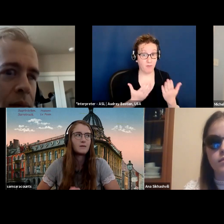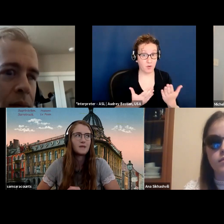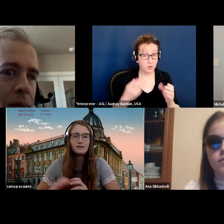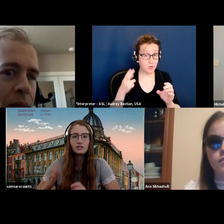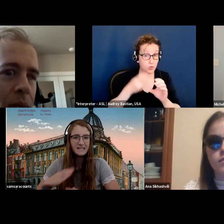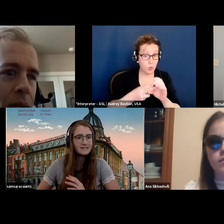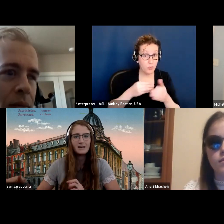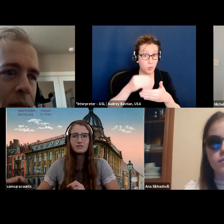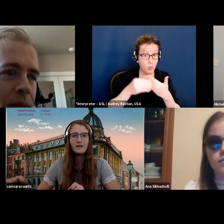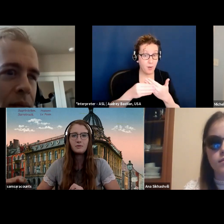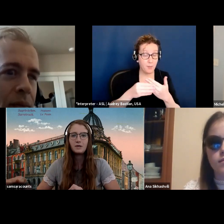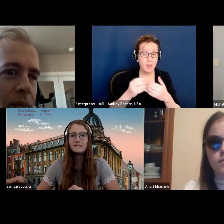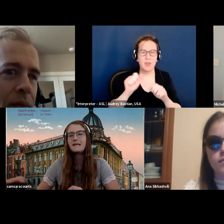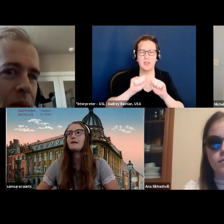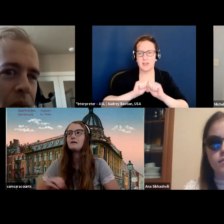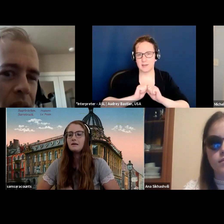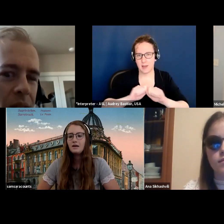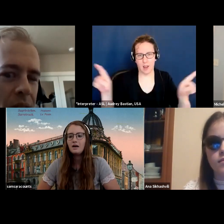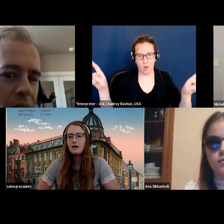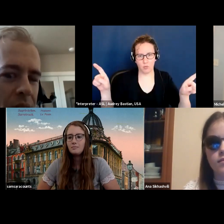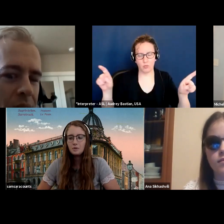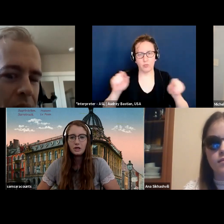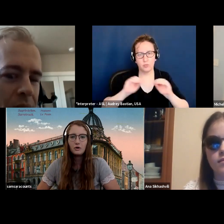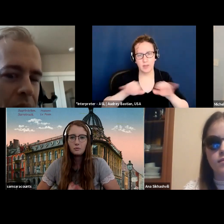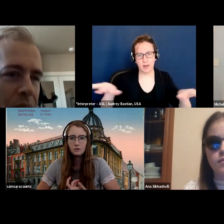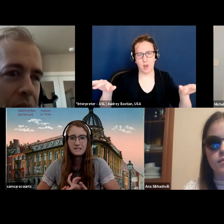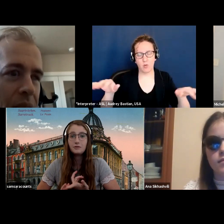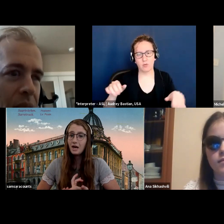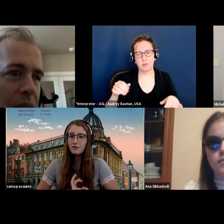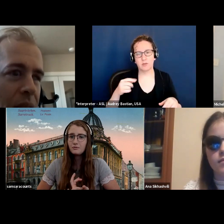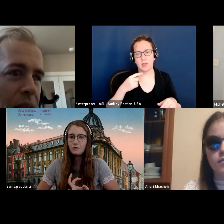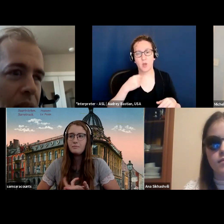they just send this out to everybody saying, um, you know we'll send awe health form.